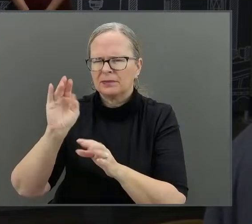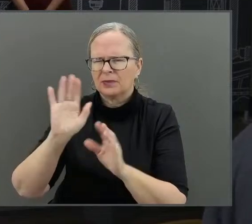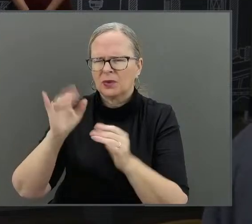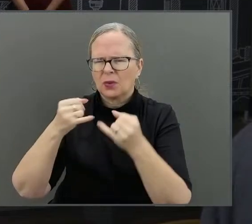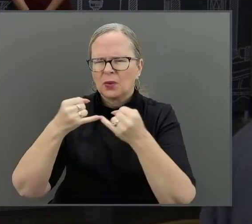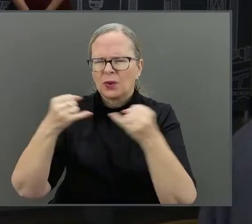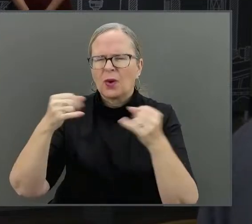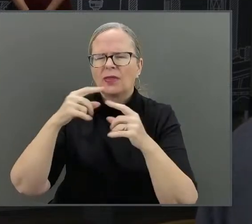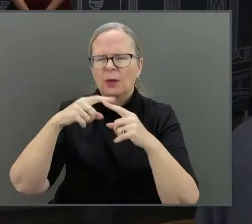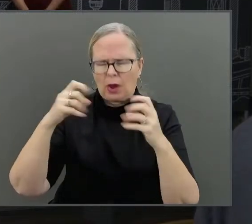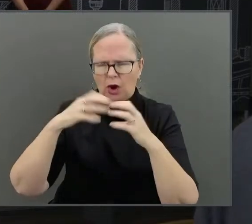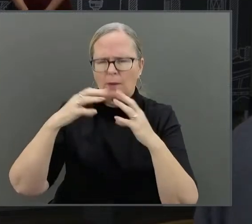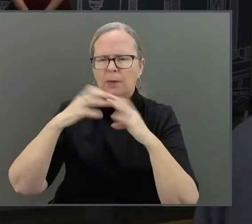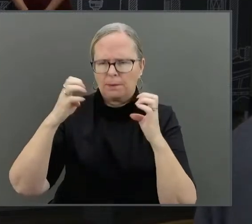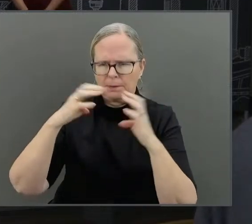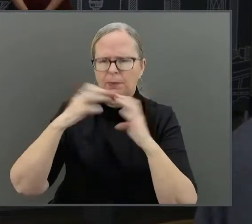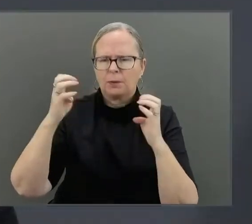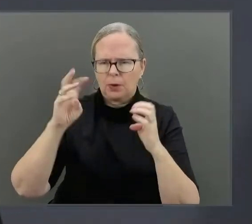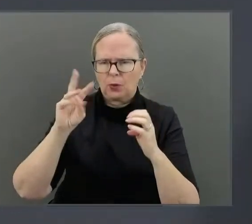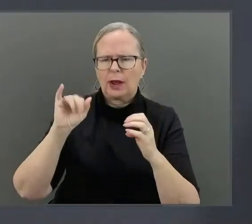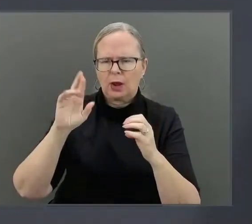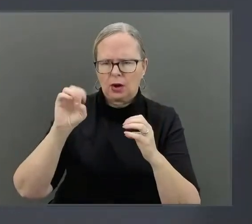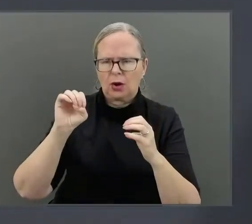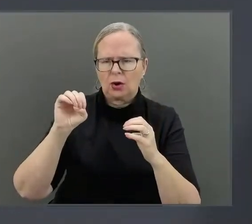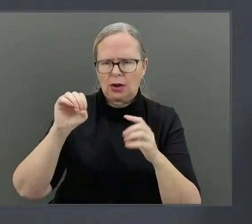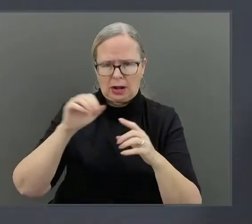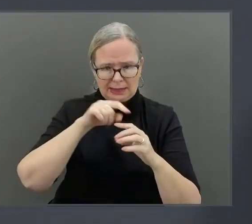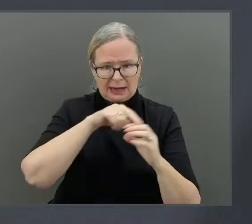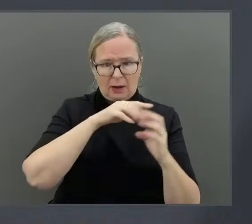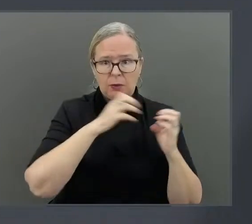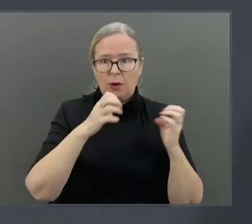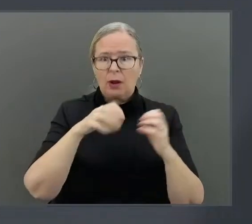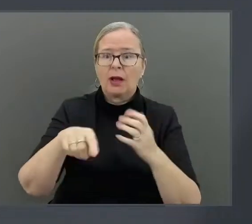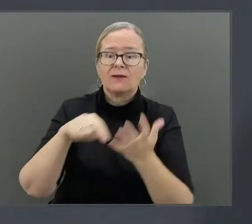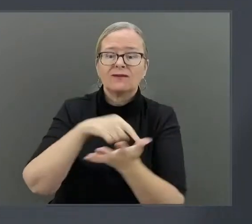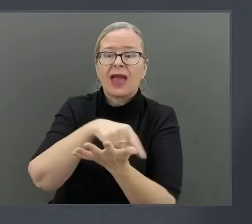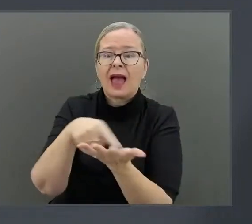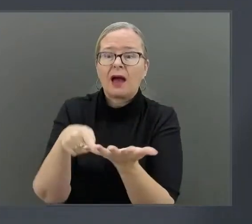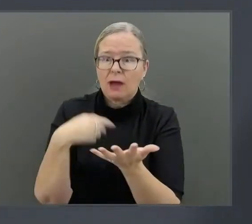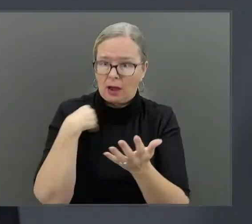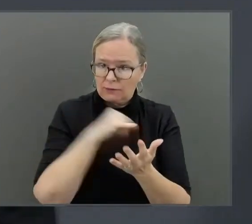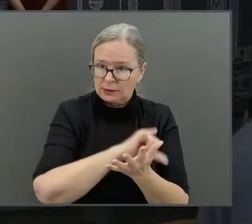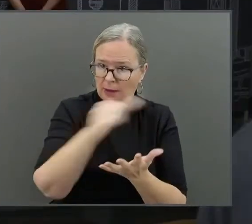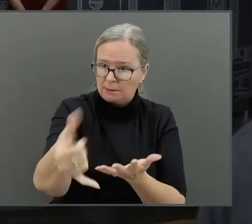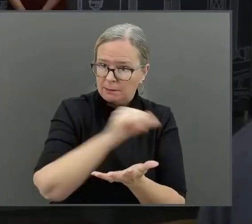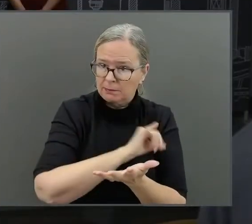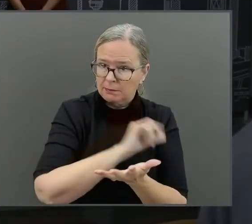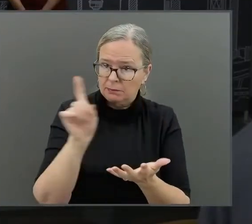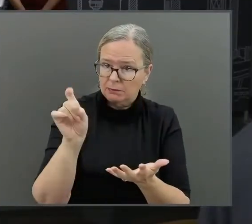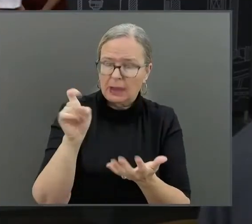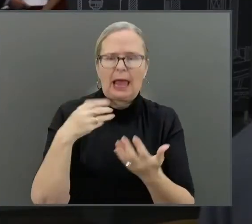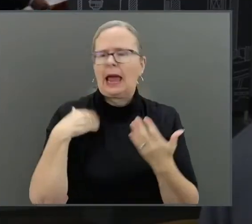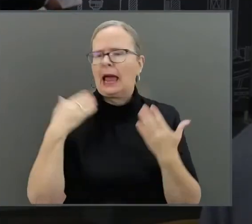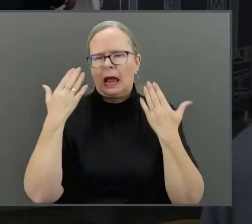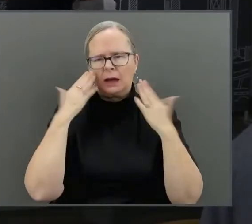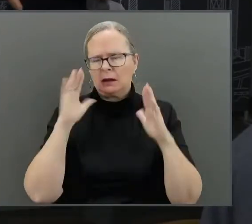case concrete I don't have that number on me specifically but I can get that number